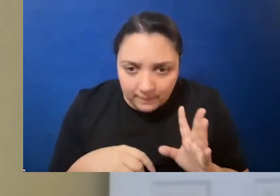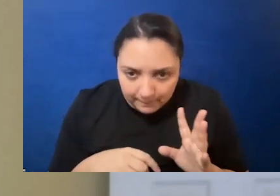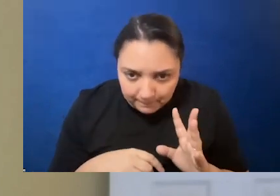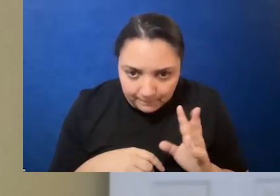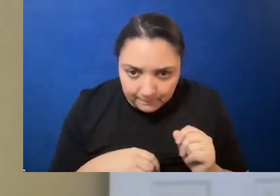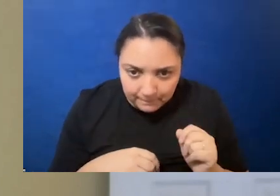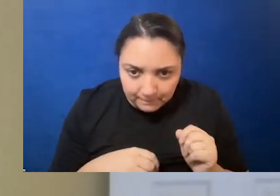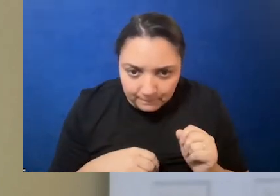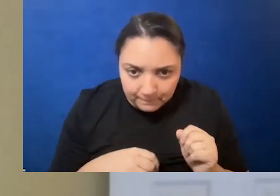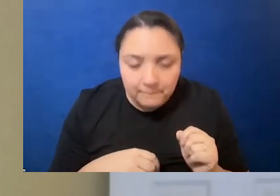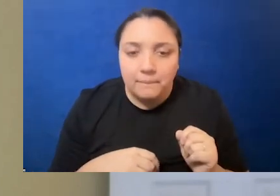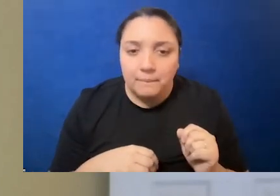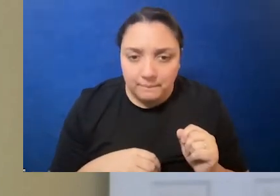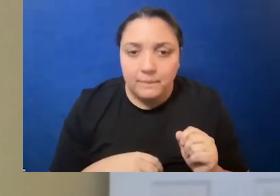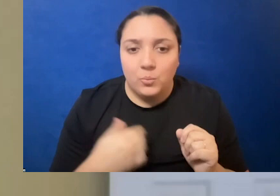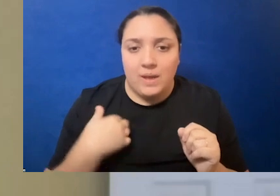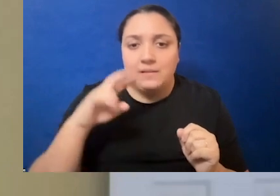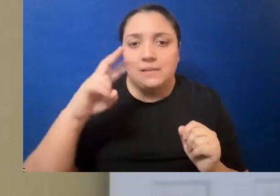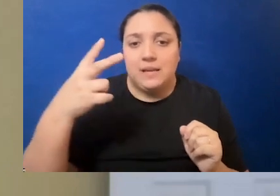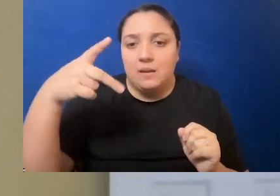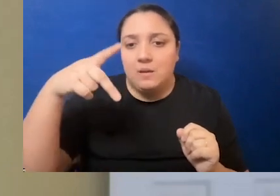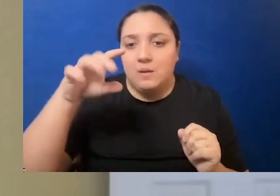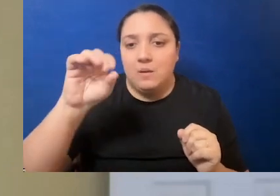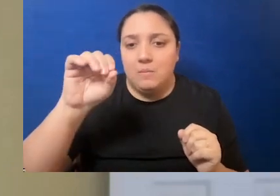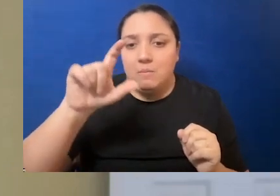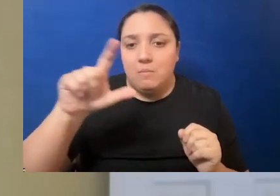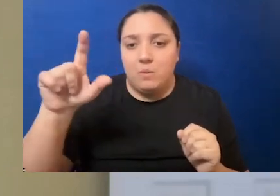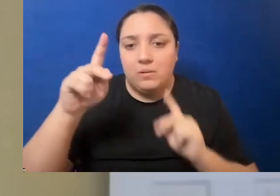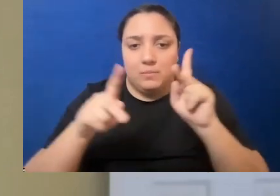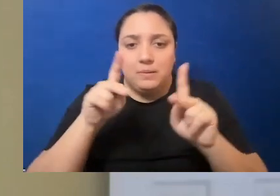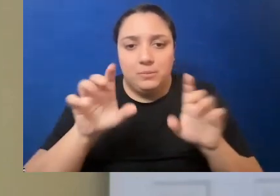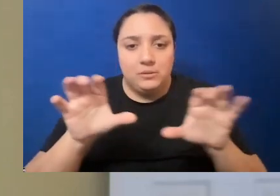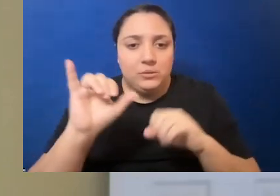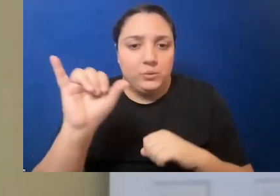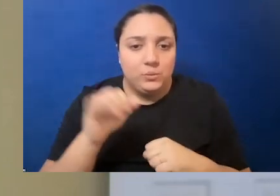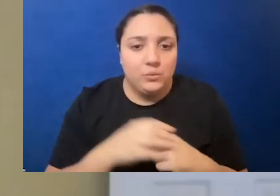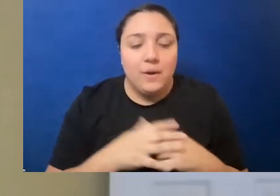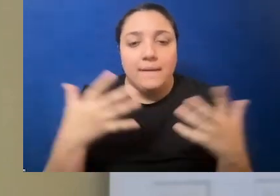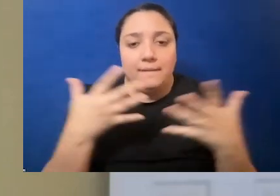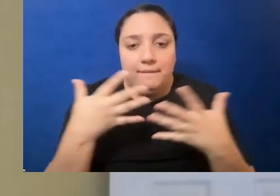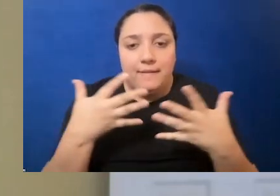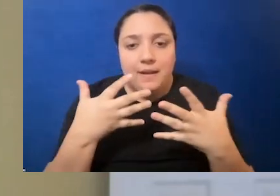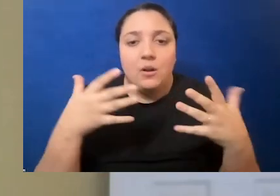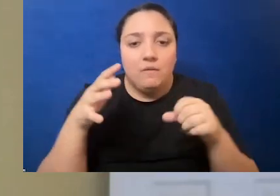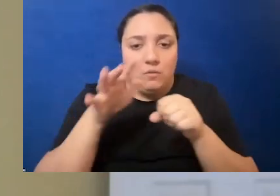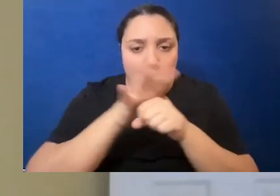OH, WE HAVE -- SO I'M SORRY. I WAS READING THE -- WE HAVE A